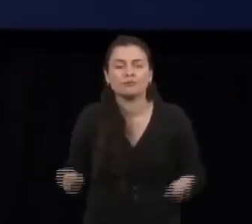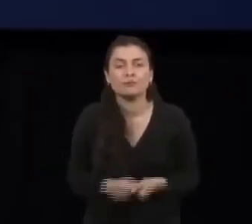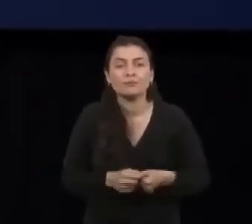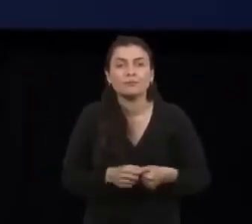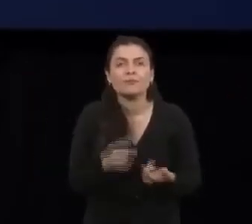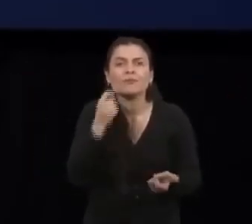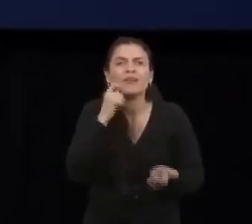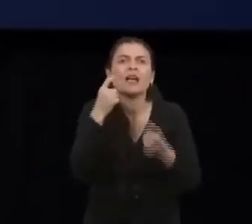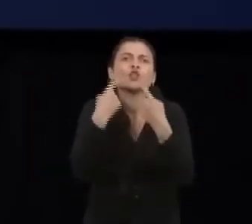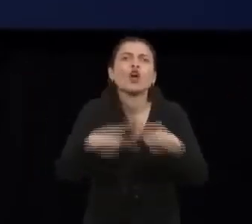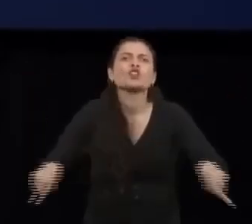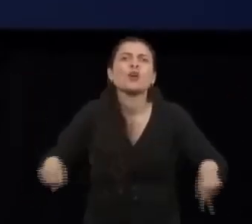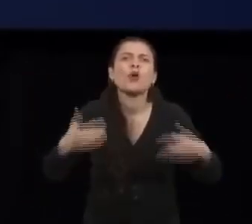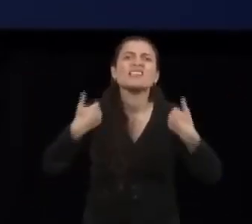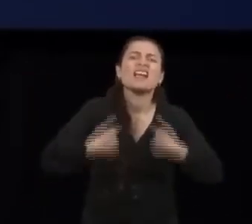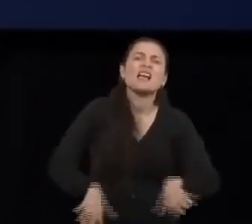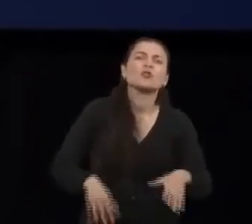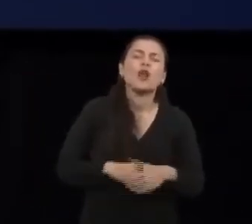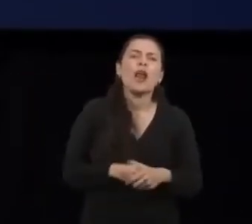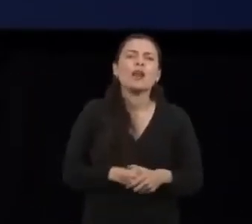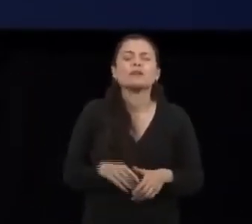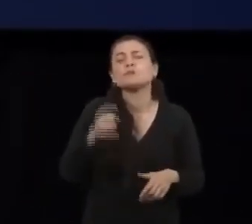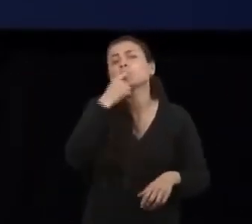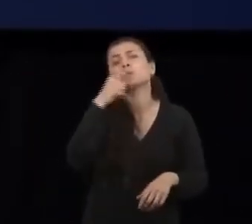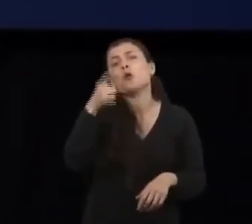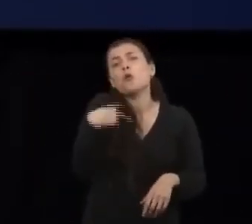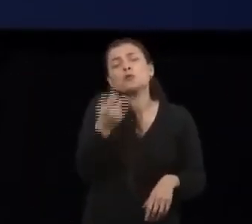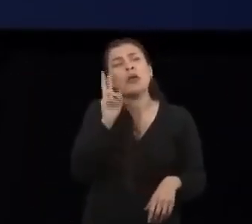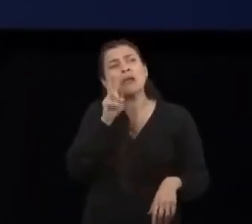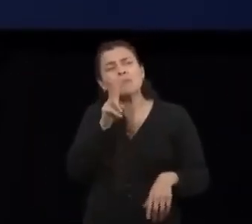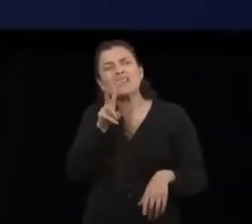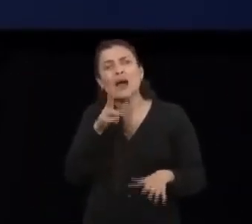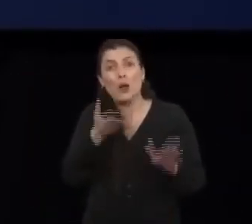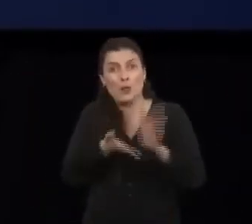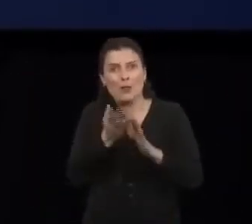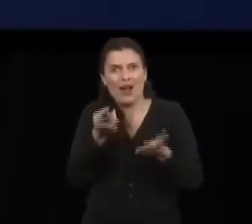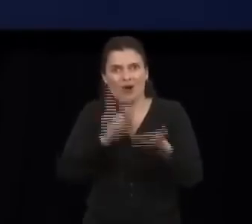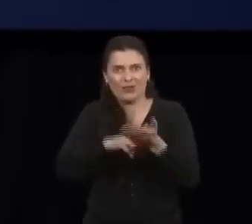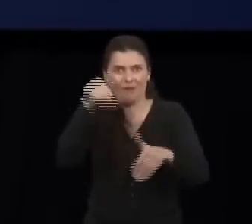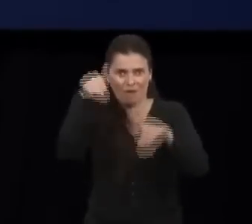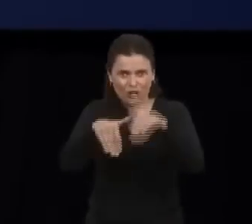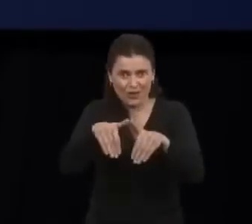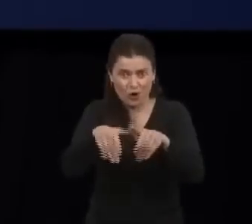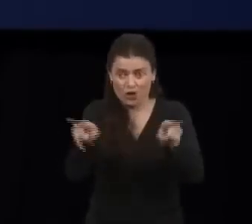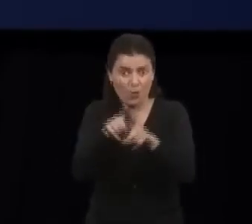when you find yourself in front of an electoral scenario like the one that comes